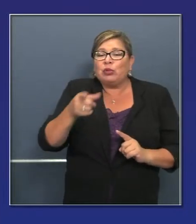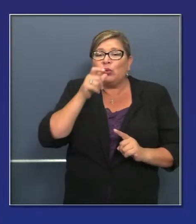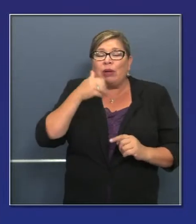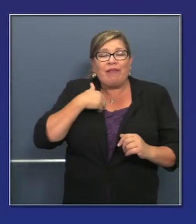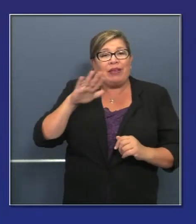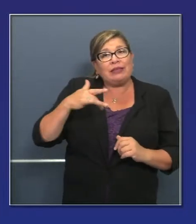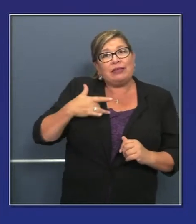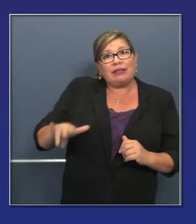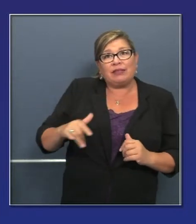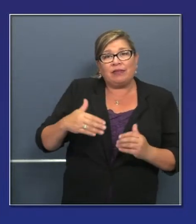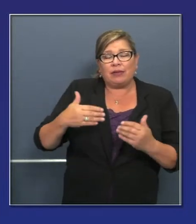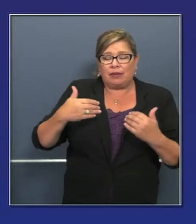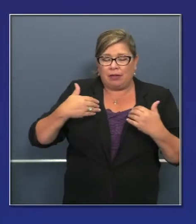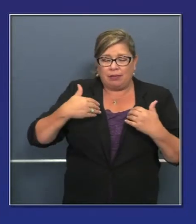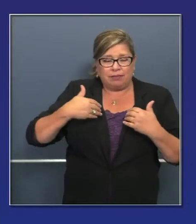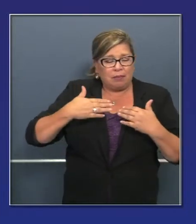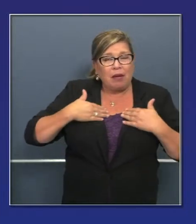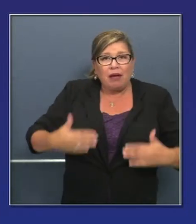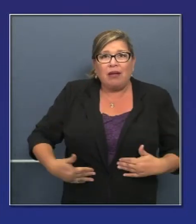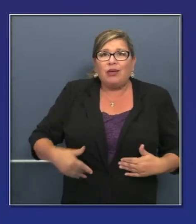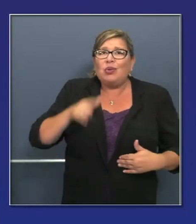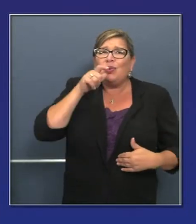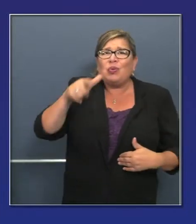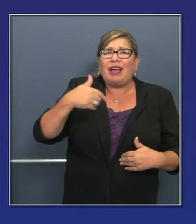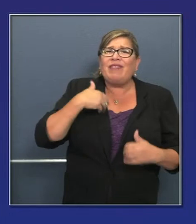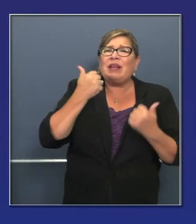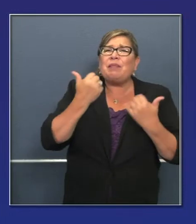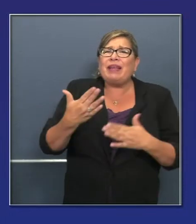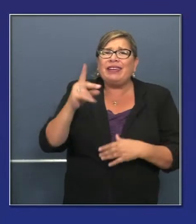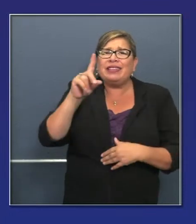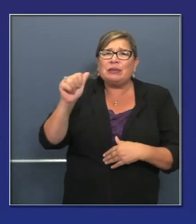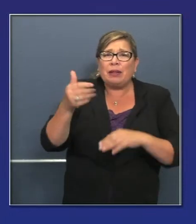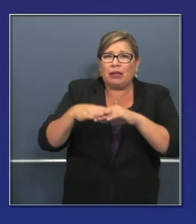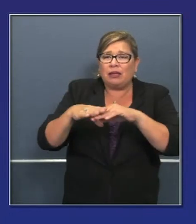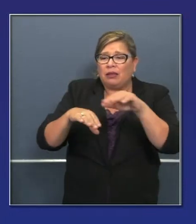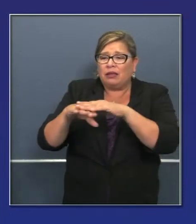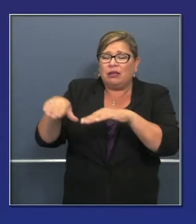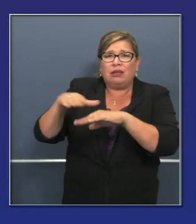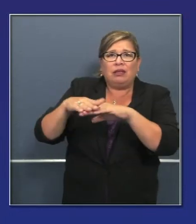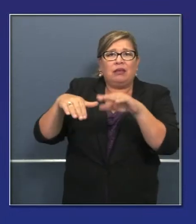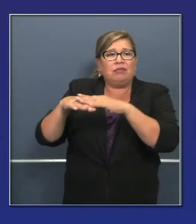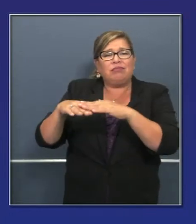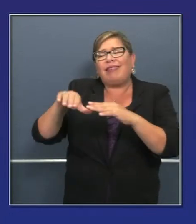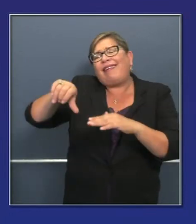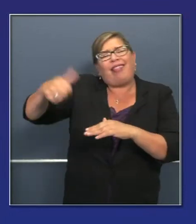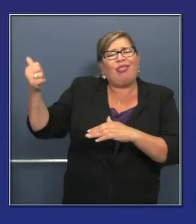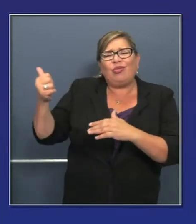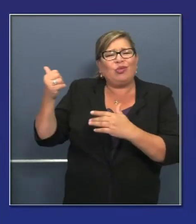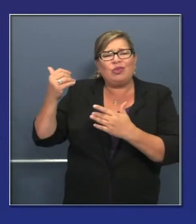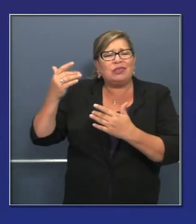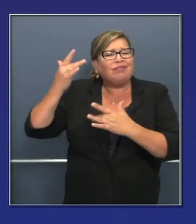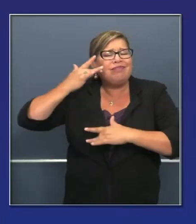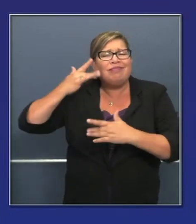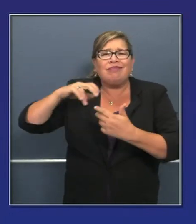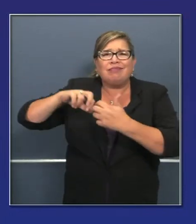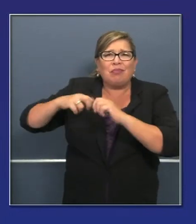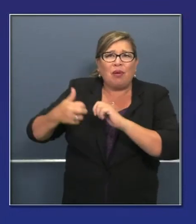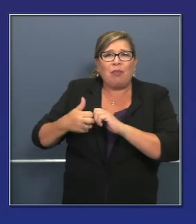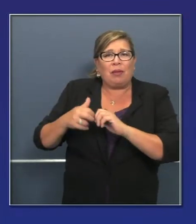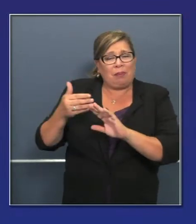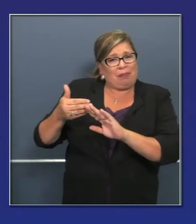comorbidities people with other symptoms that have predated this pandemic what I'll often referred to